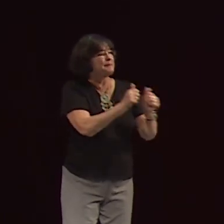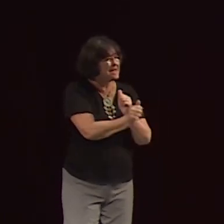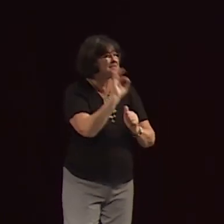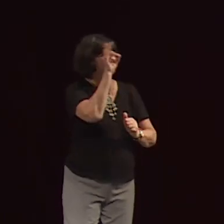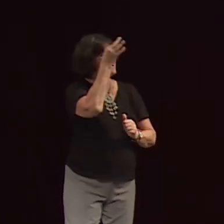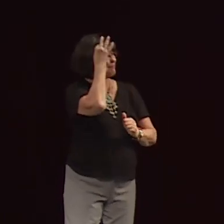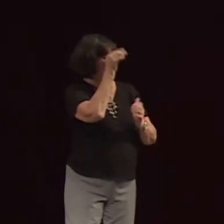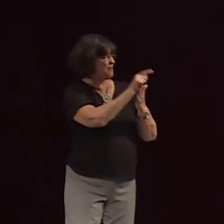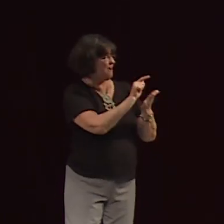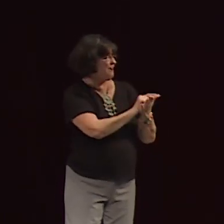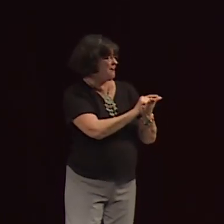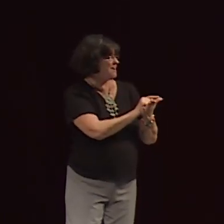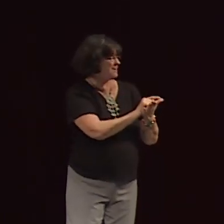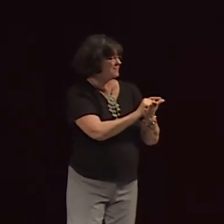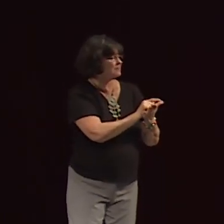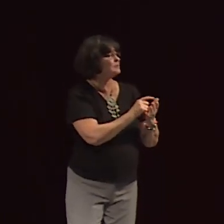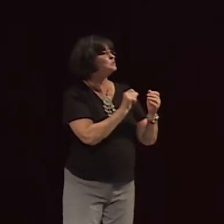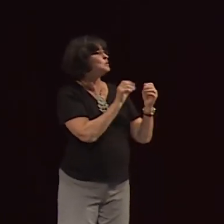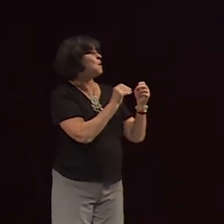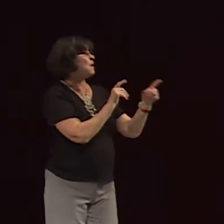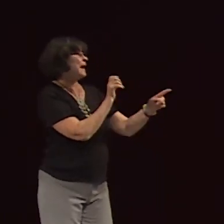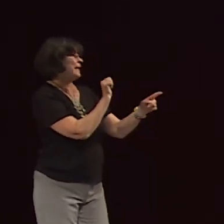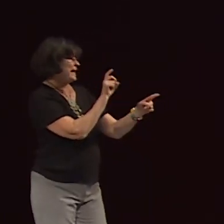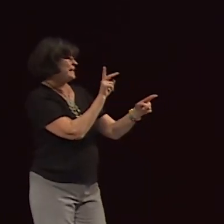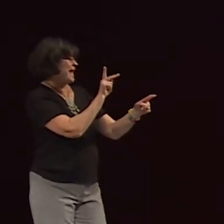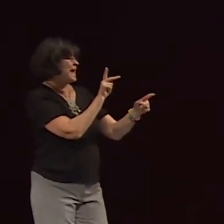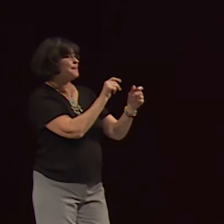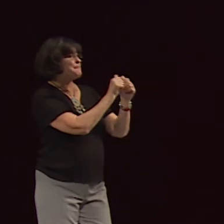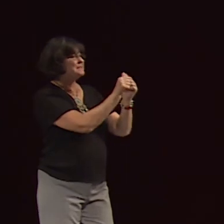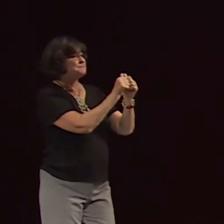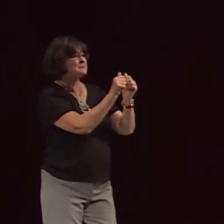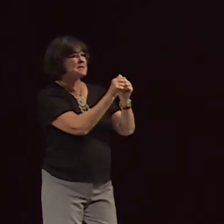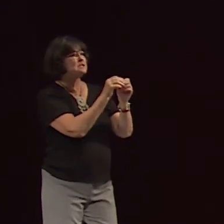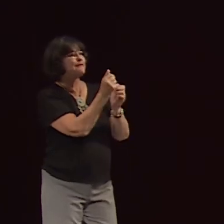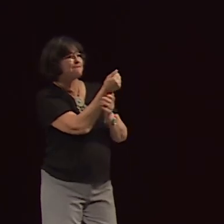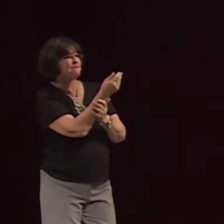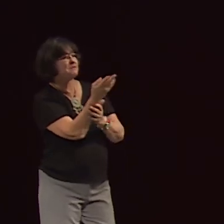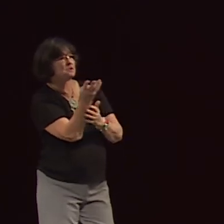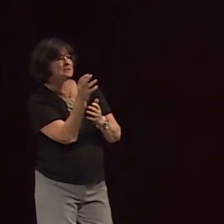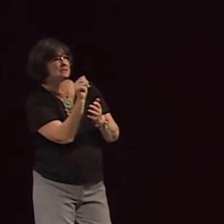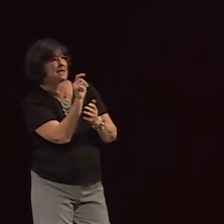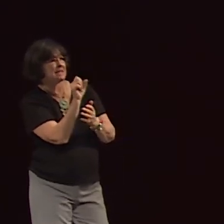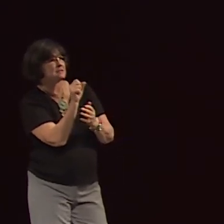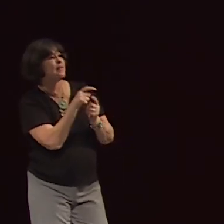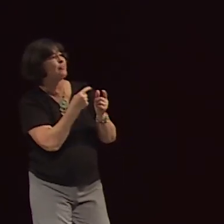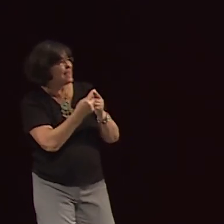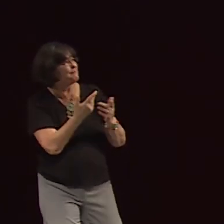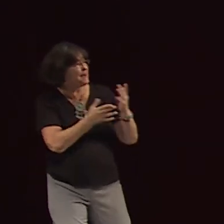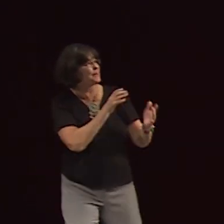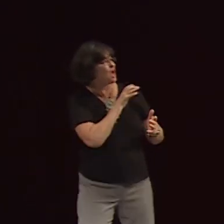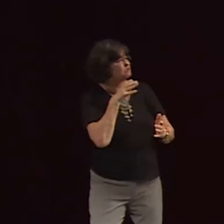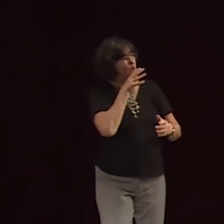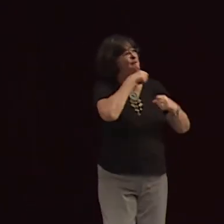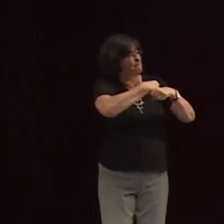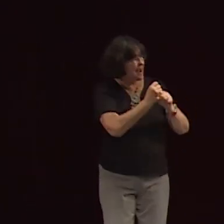then Congress finally listened, and it became a Federal law. We also feel that LEAD-K could follow in those same steps,